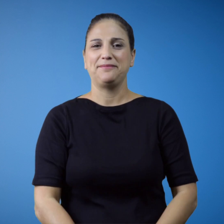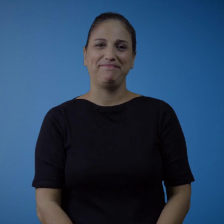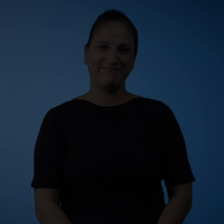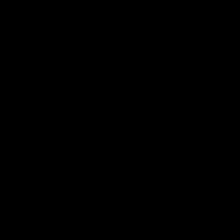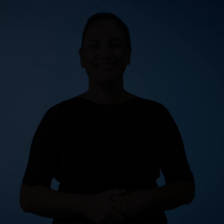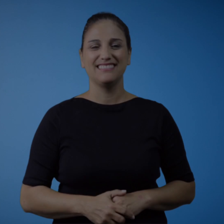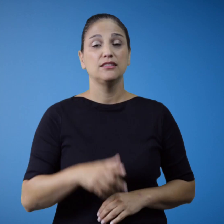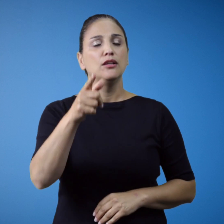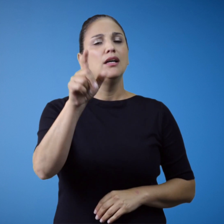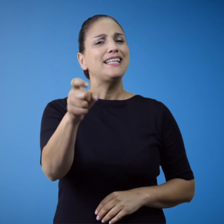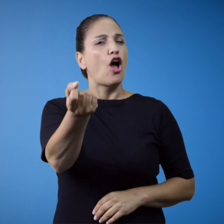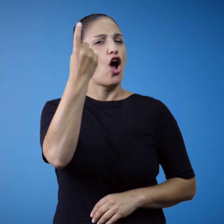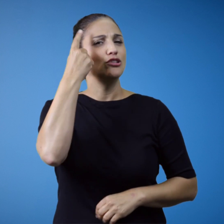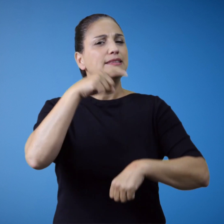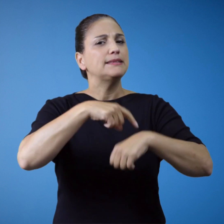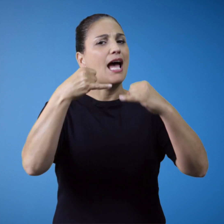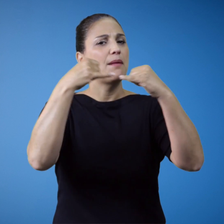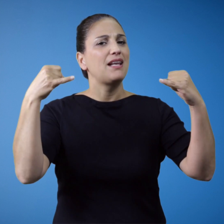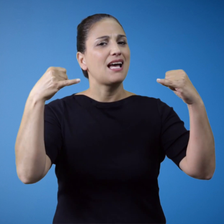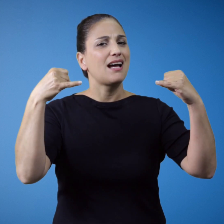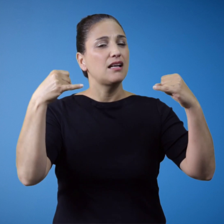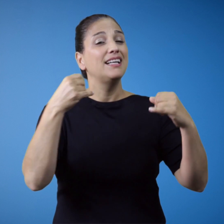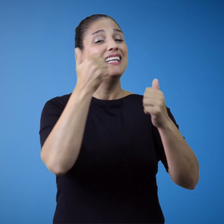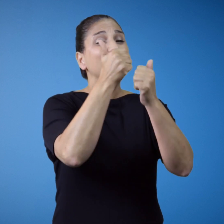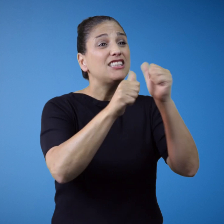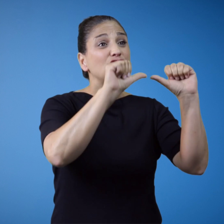You need to understand timelines.